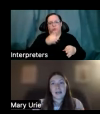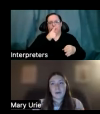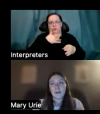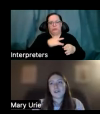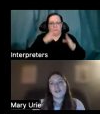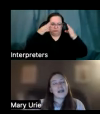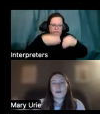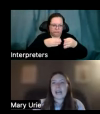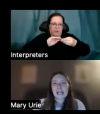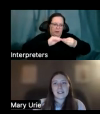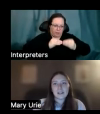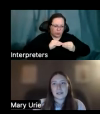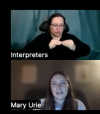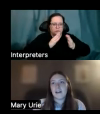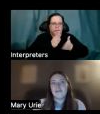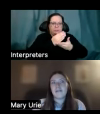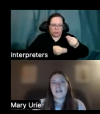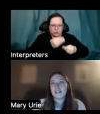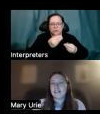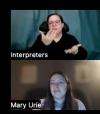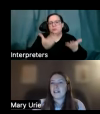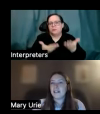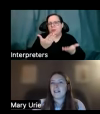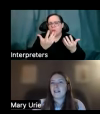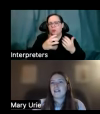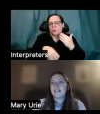numbers, you might want to add a little bit of that stuff in to